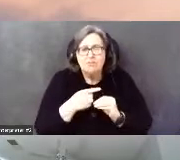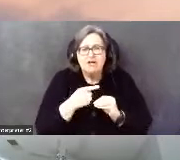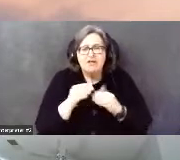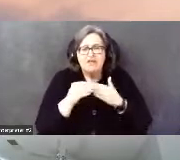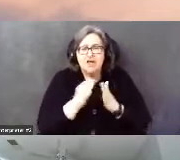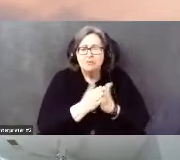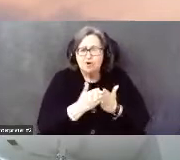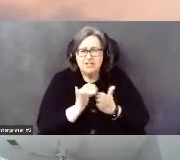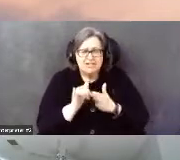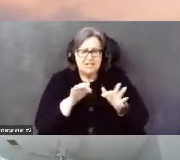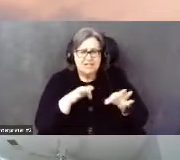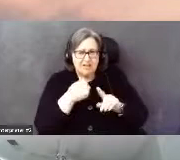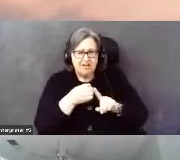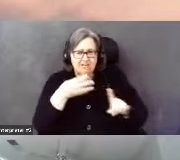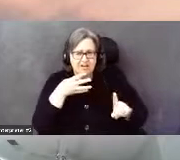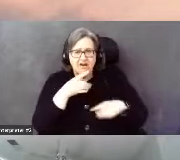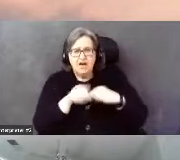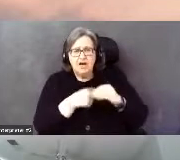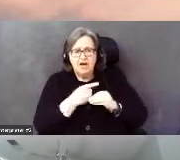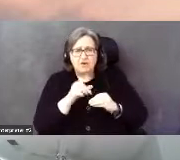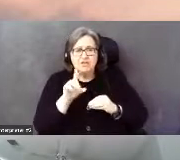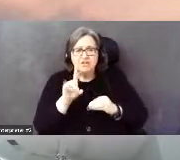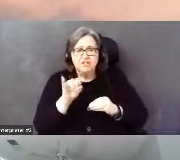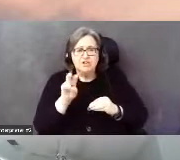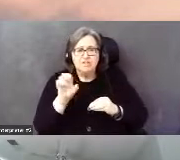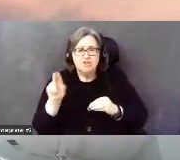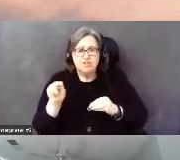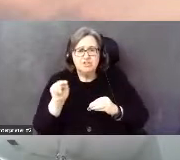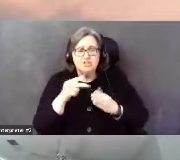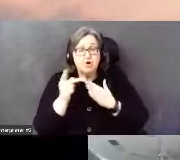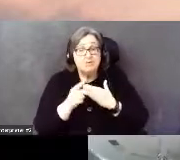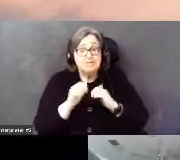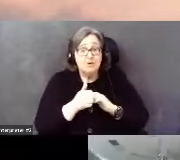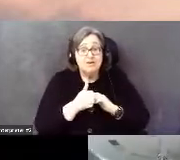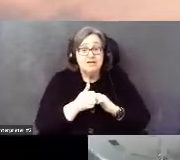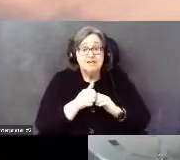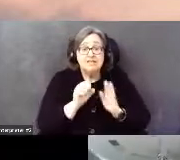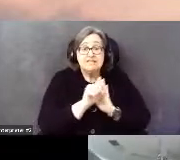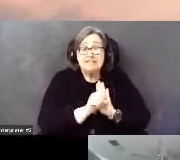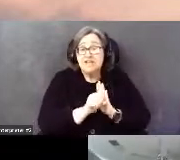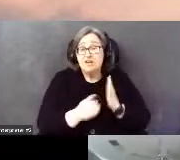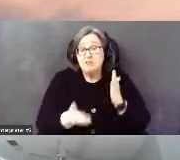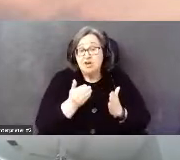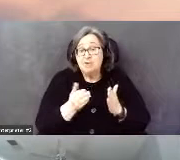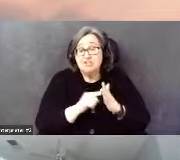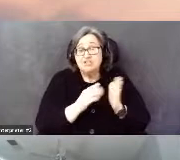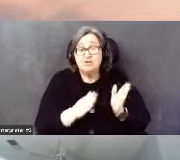go into detail about diversion programs and how a state might want to start to organize that?